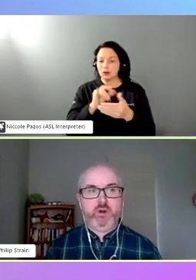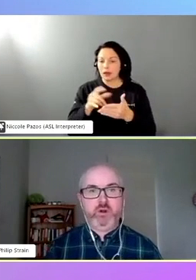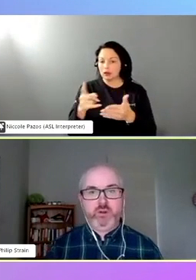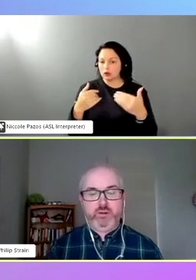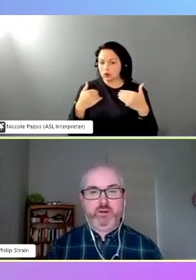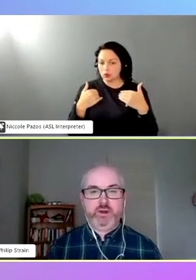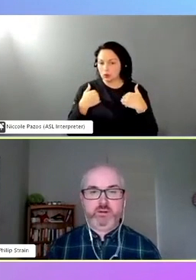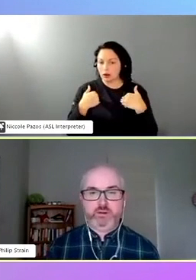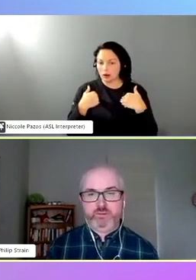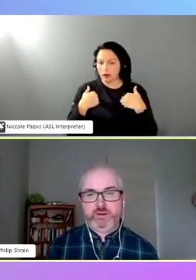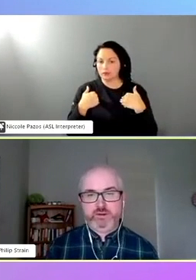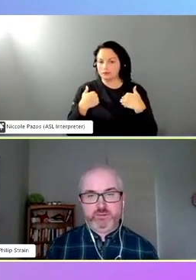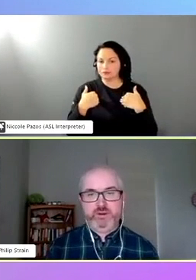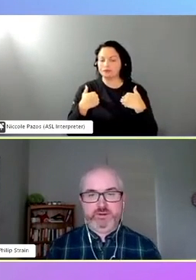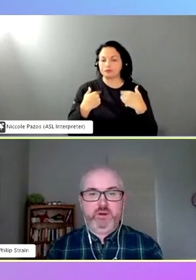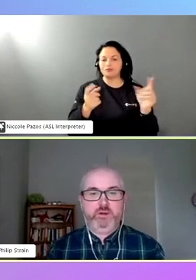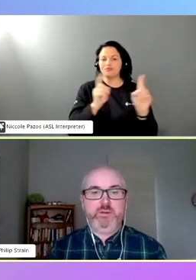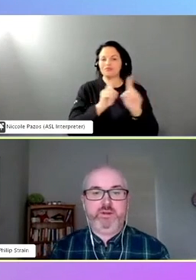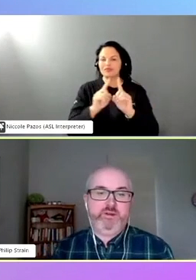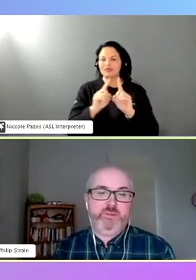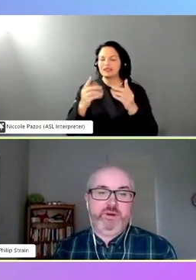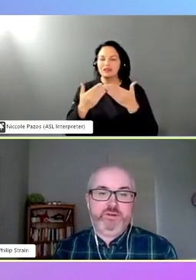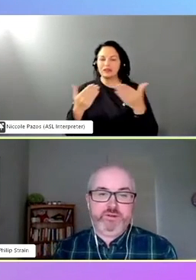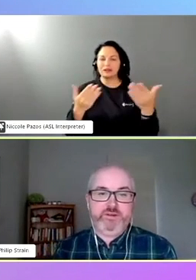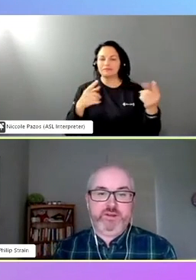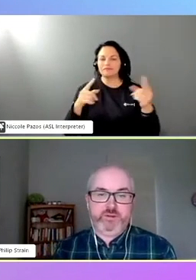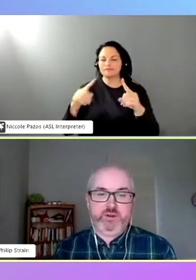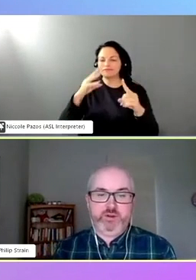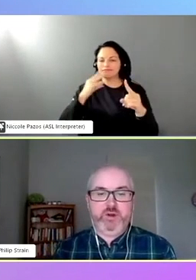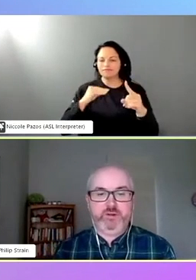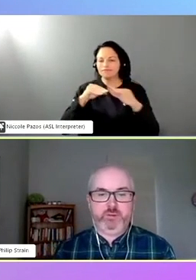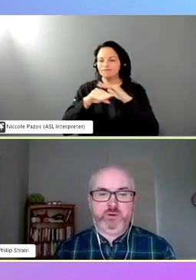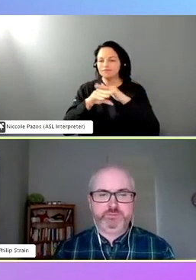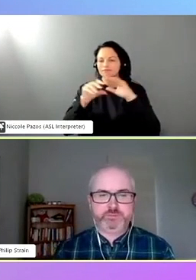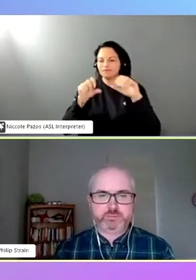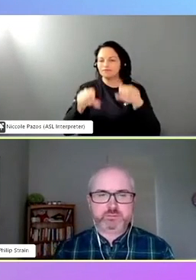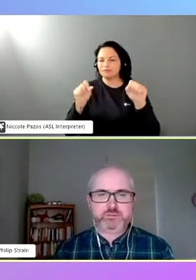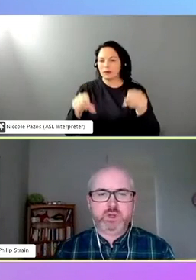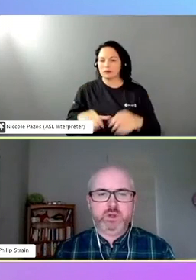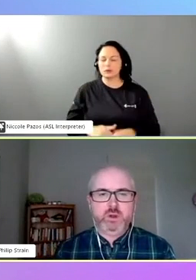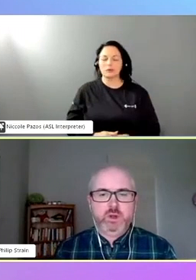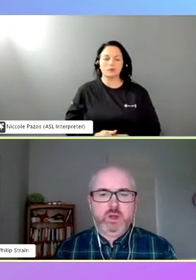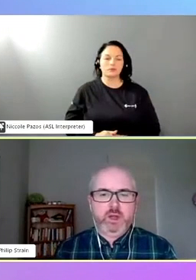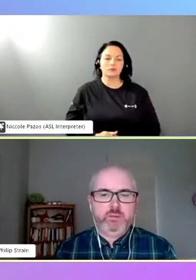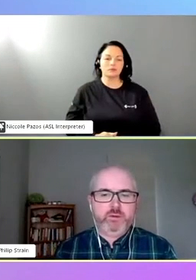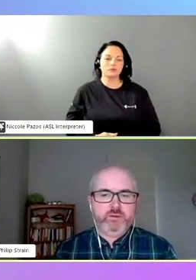the widgets are navigated, the frames and the containers are navigated in a linear fashion using